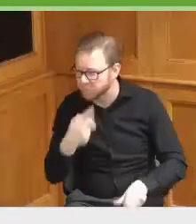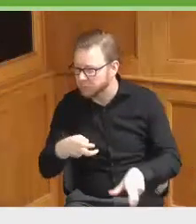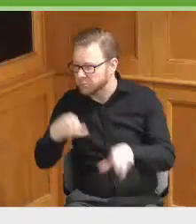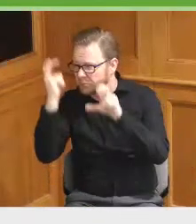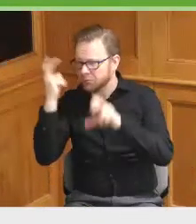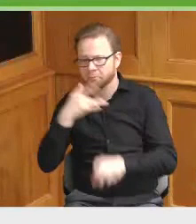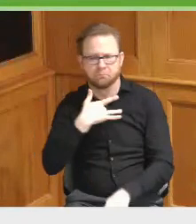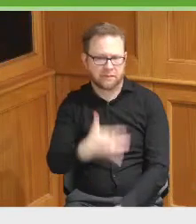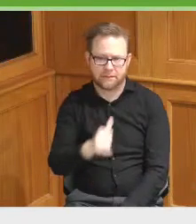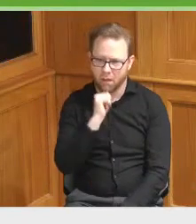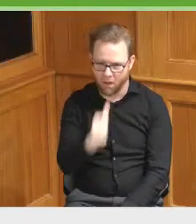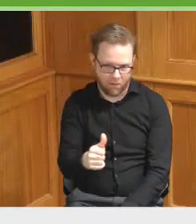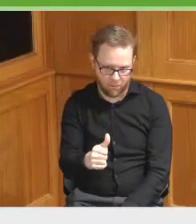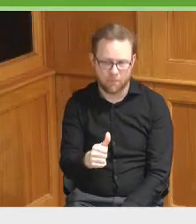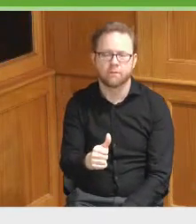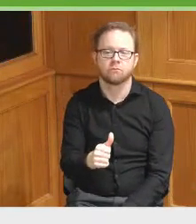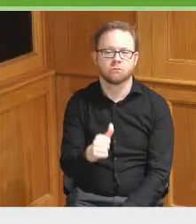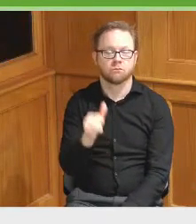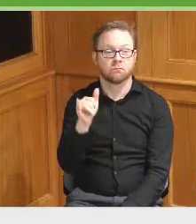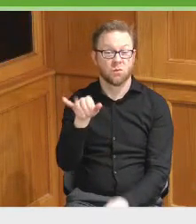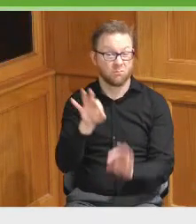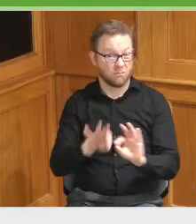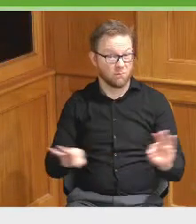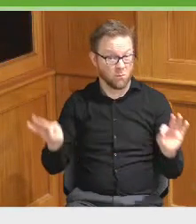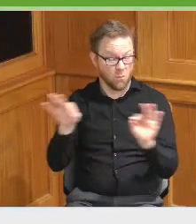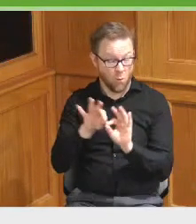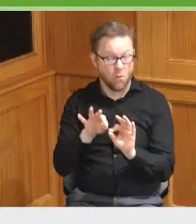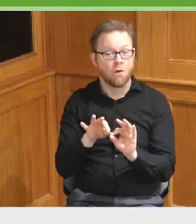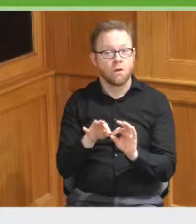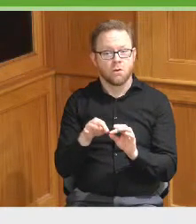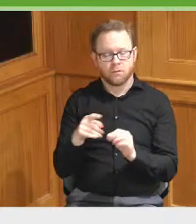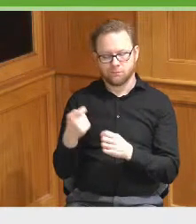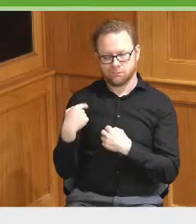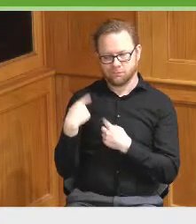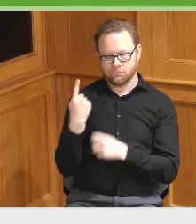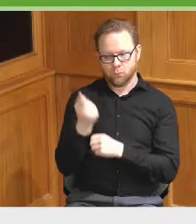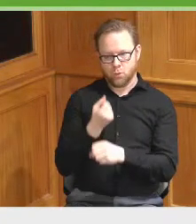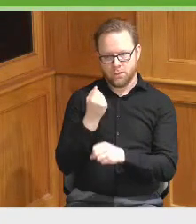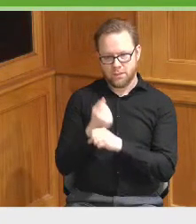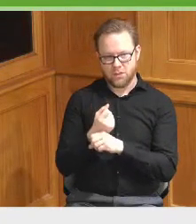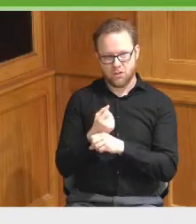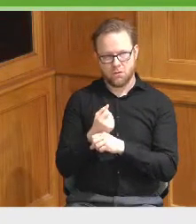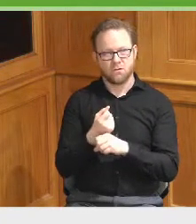that's important we continue over the last year or calling that I show a Year's slide now as opposed